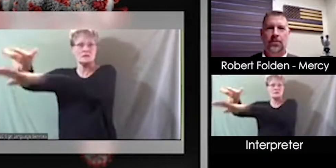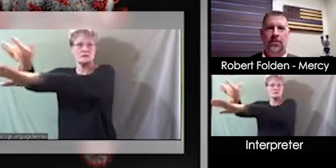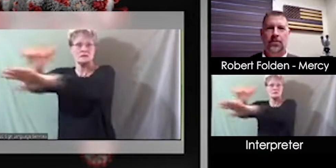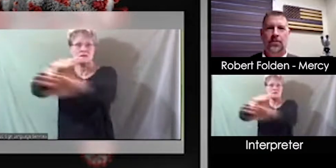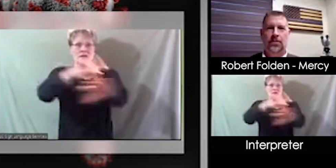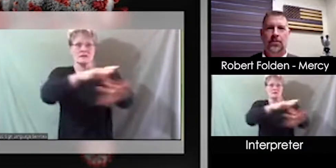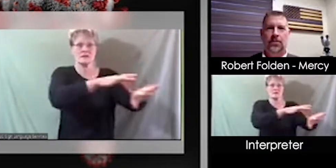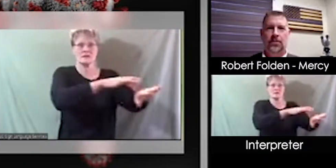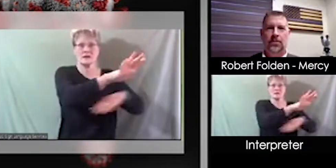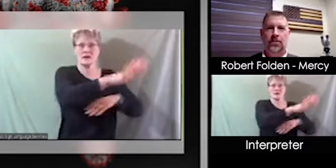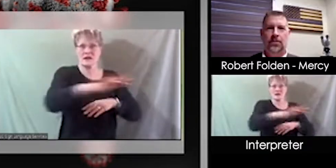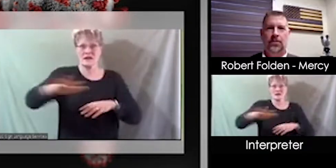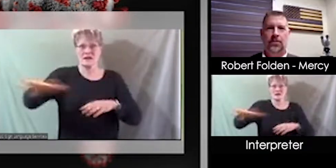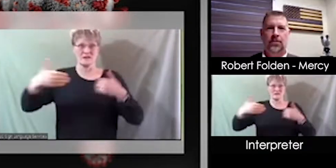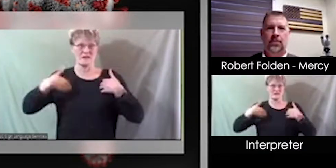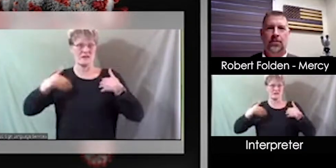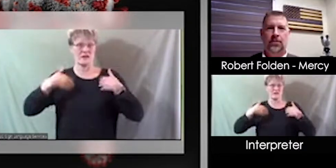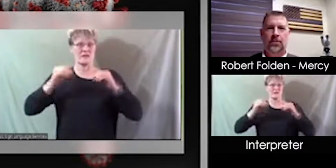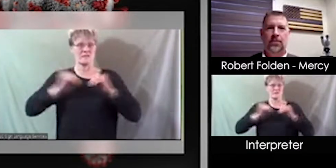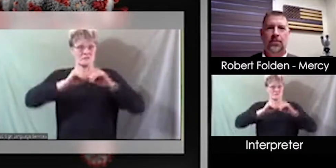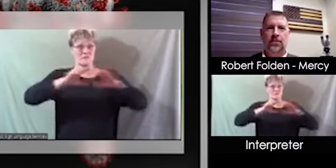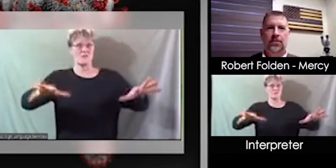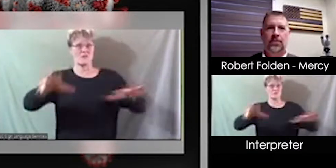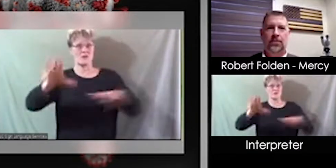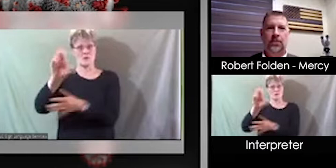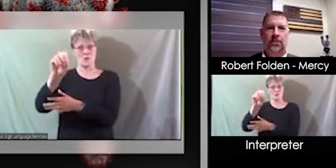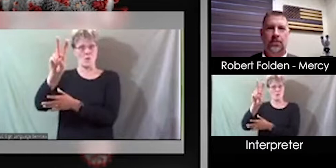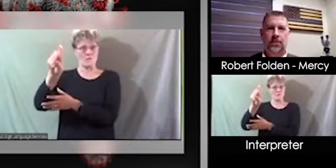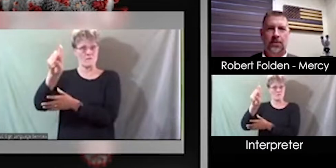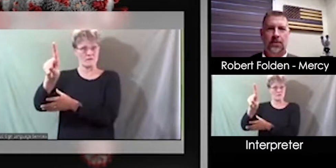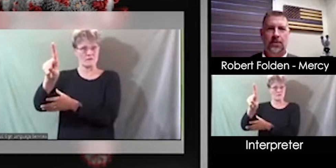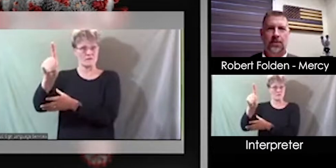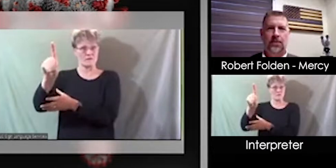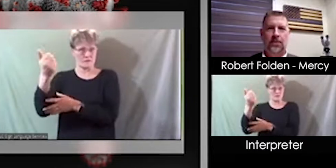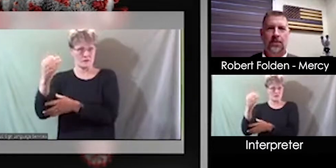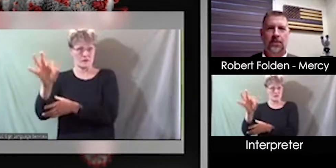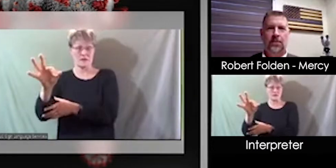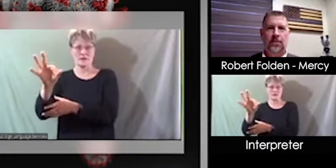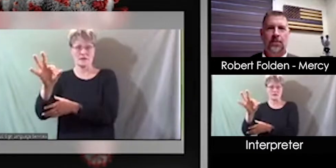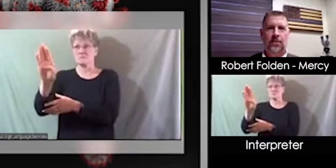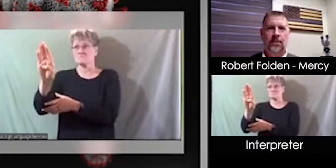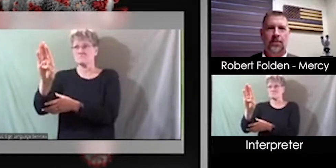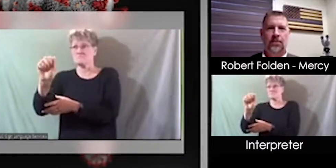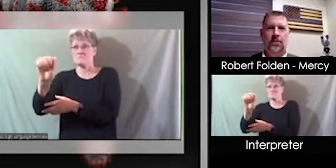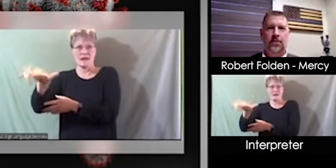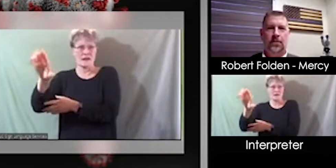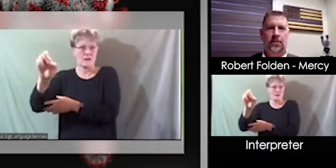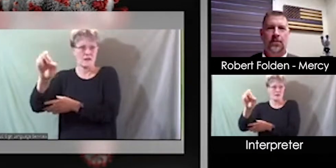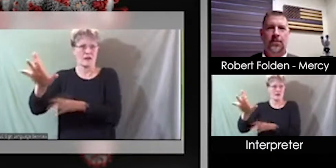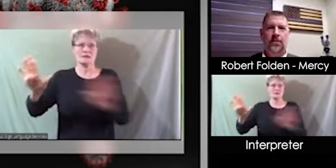Sacramento County or the Bay Area. Obviously some folks need to go to those areas for medical appointments and we're not